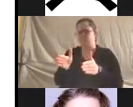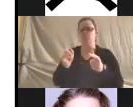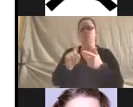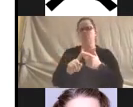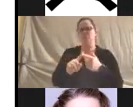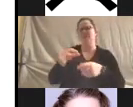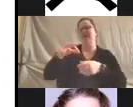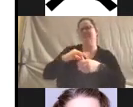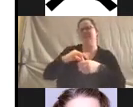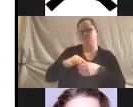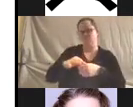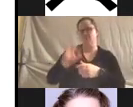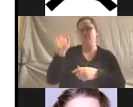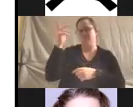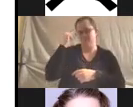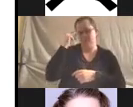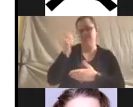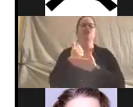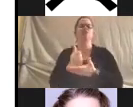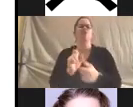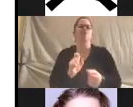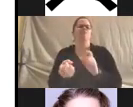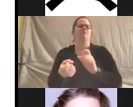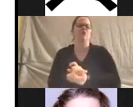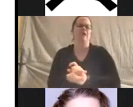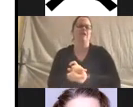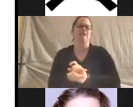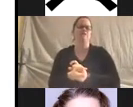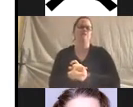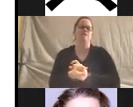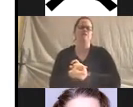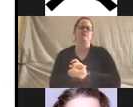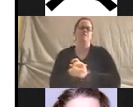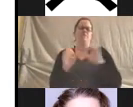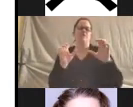and helped change the makeup of the house in the next session.